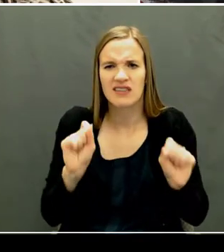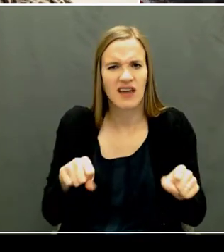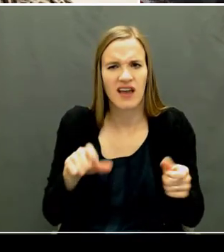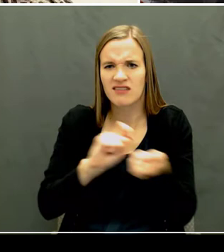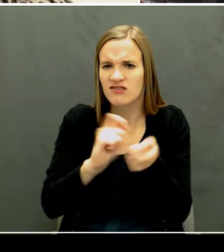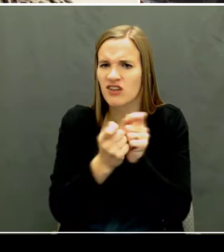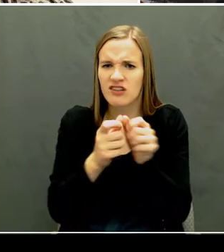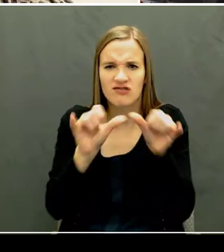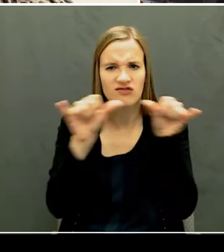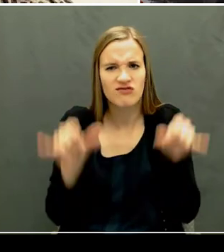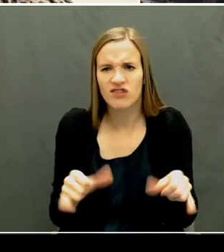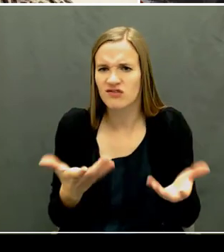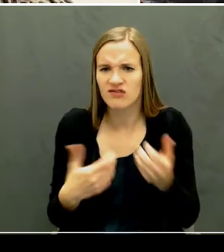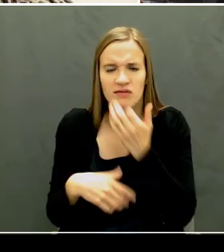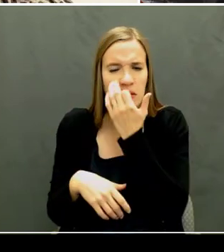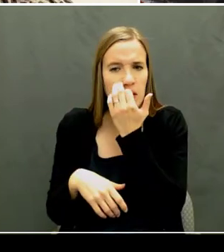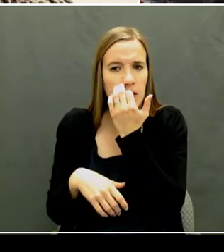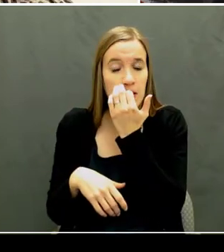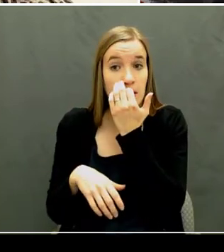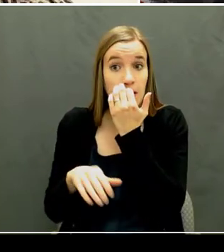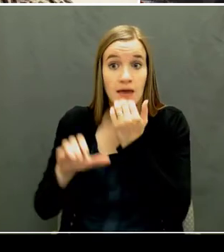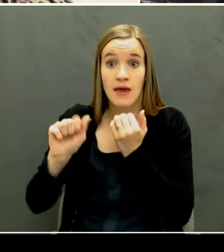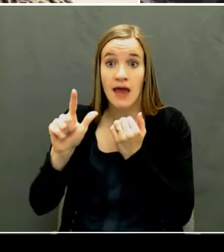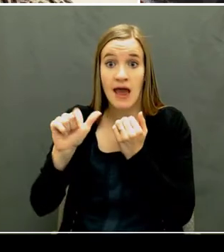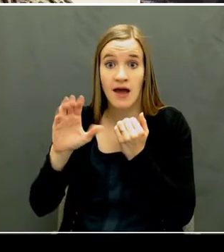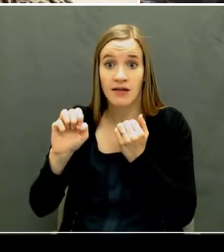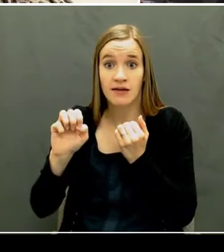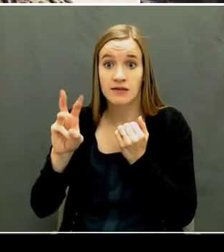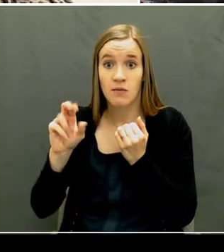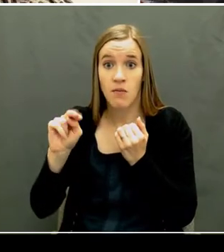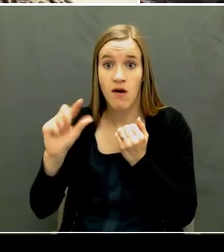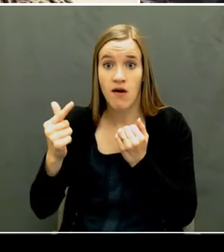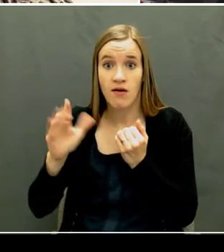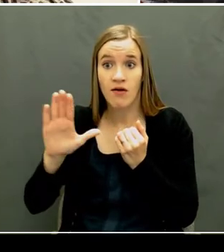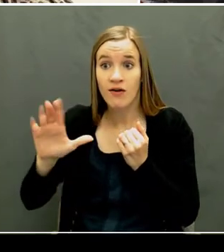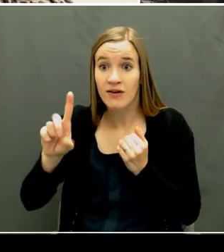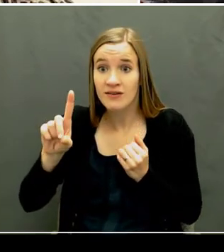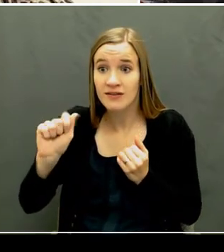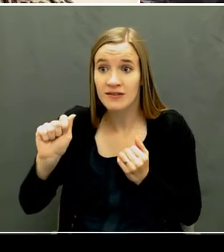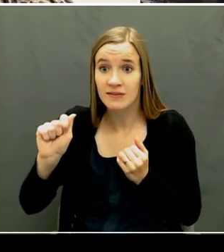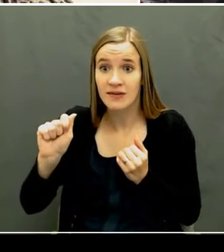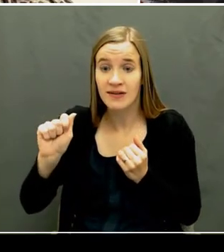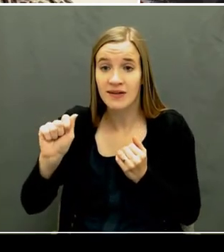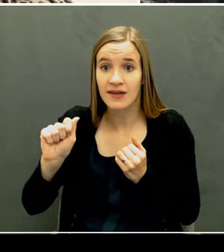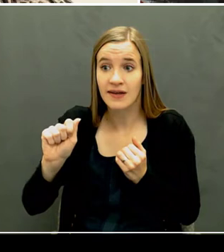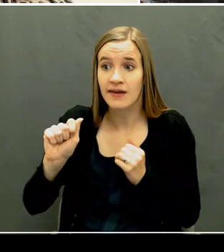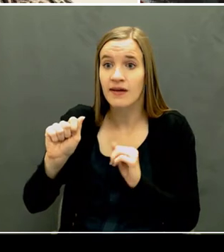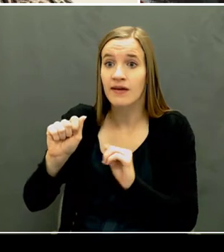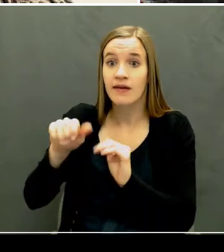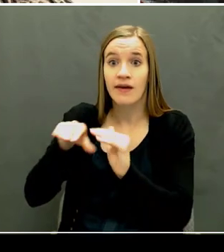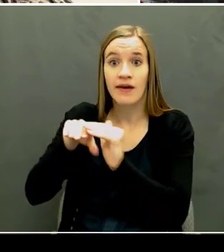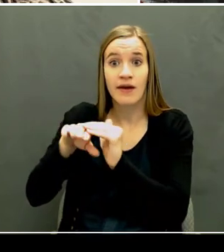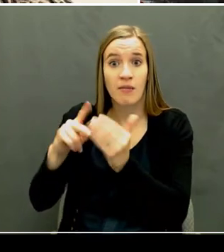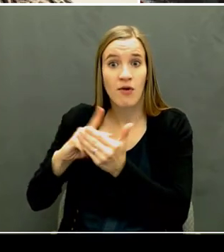with the Disability Visibility Project and her and Andrew and Greg have done with Crip the Vote. It's